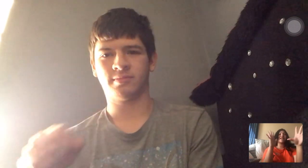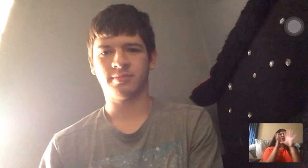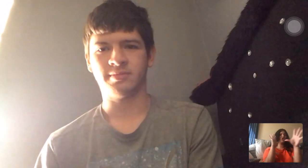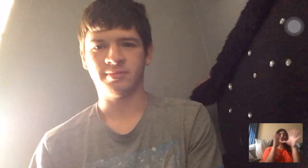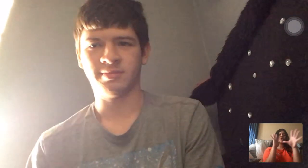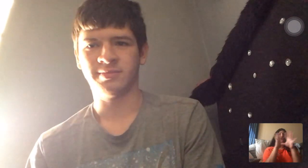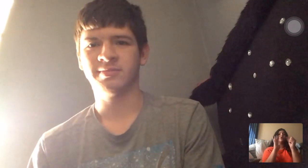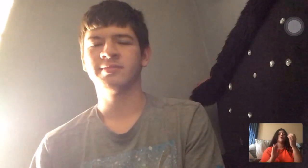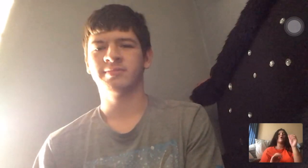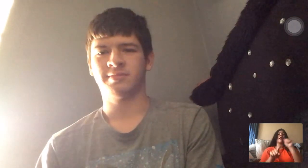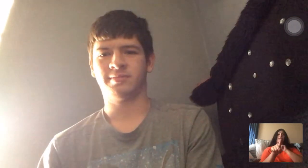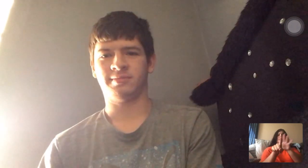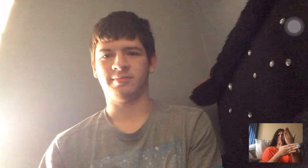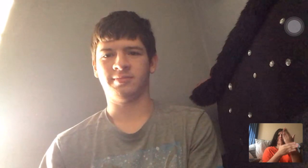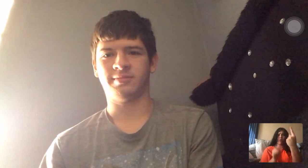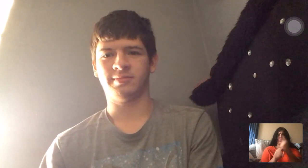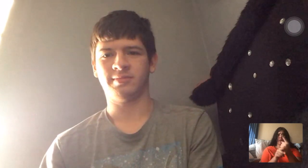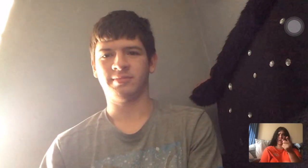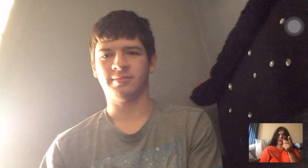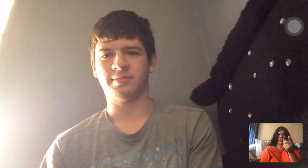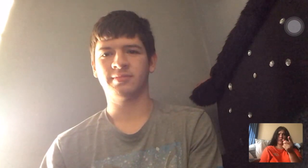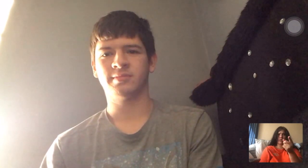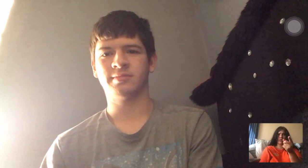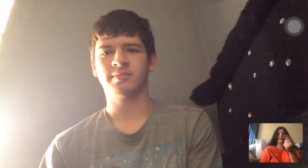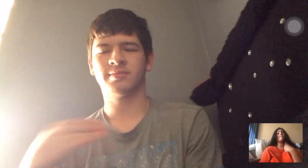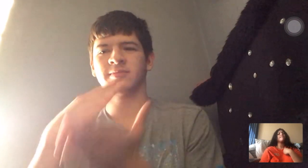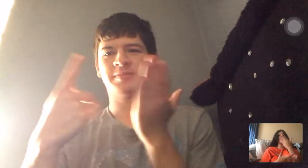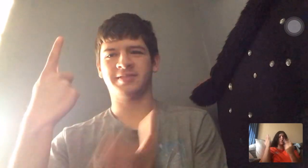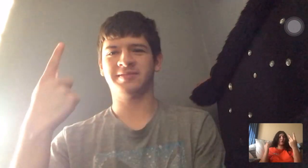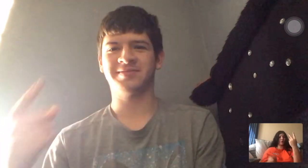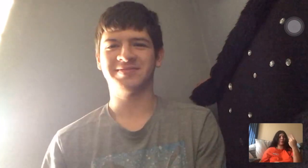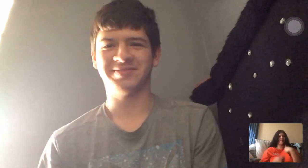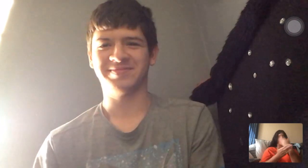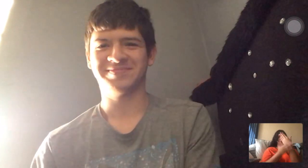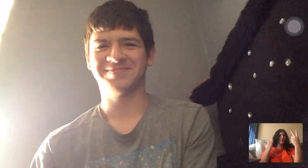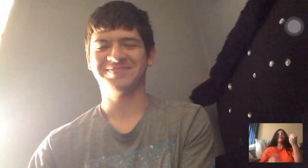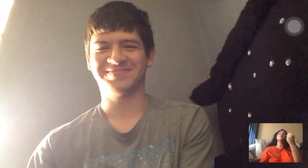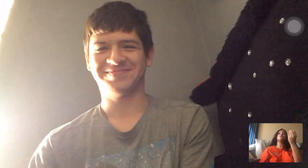So, you (Alexis) are part one, right? Yes. I am part one.